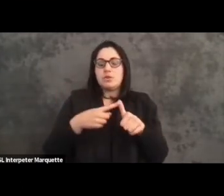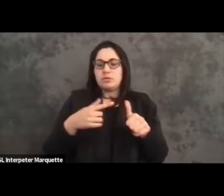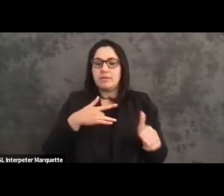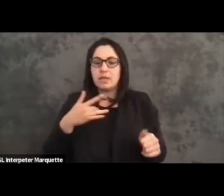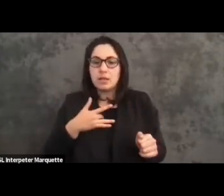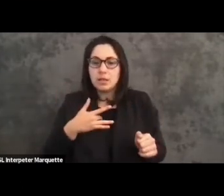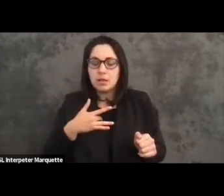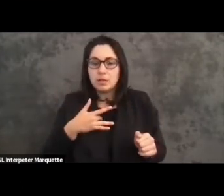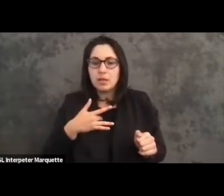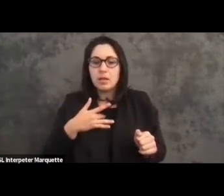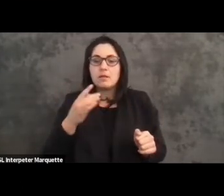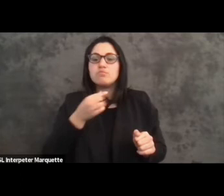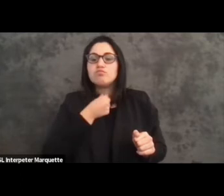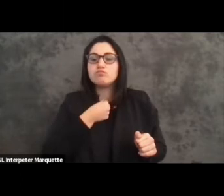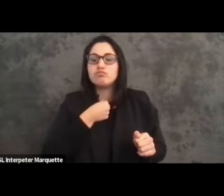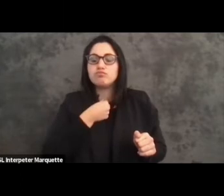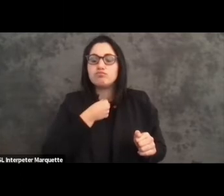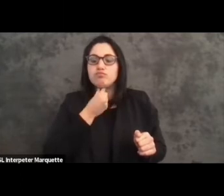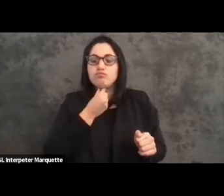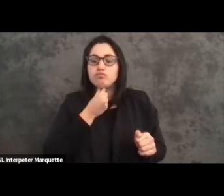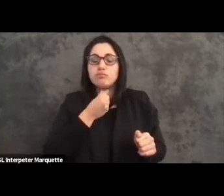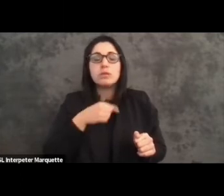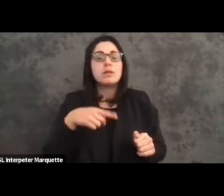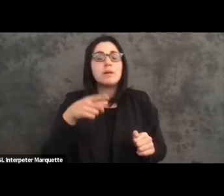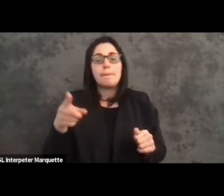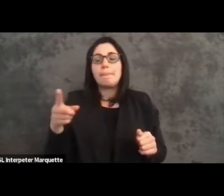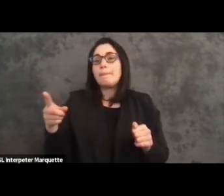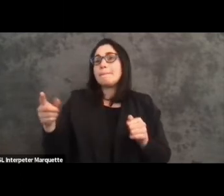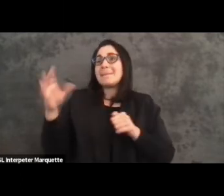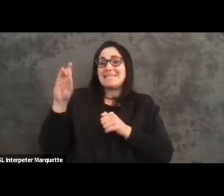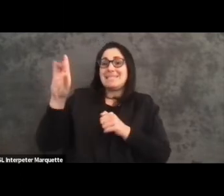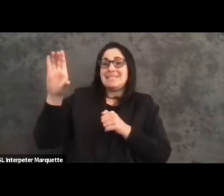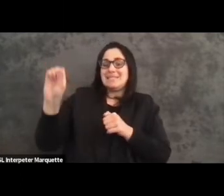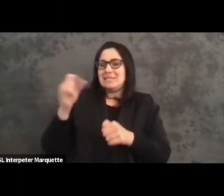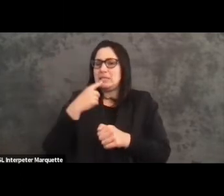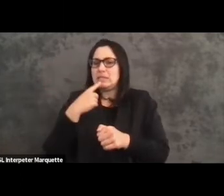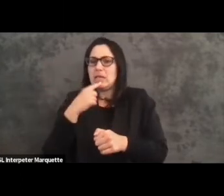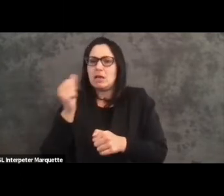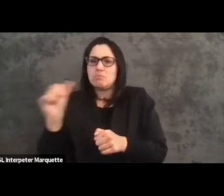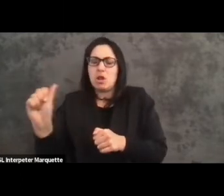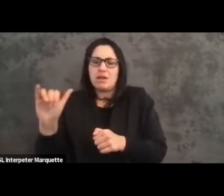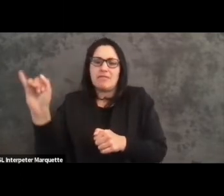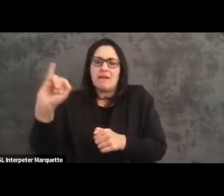So there it appeared one year ago today: my first symptom, in the form of a sore throat.